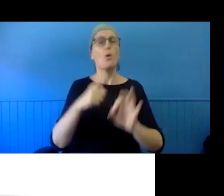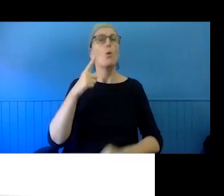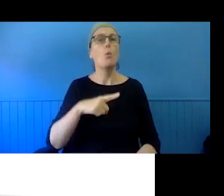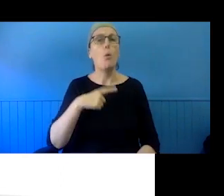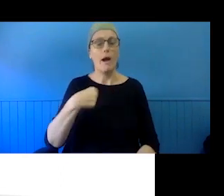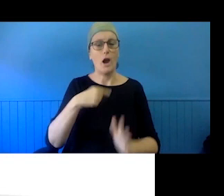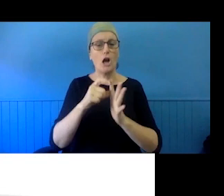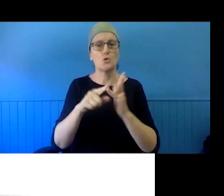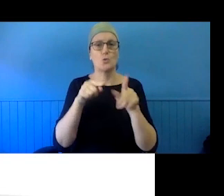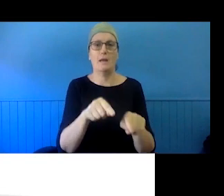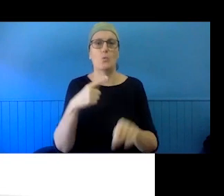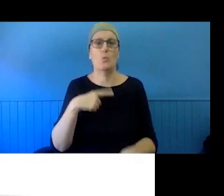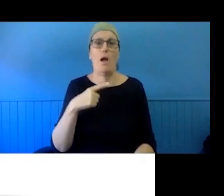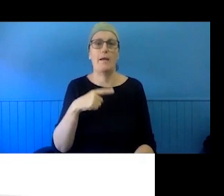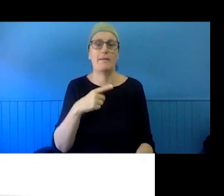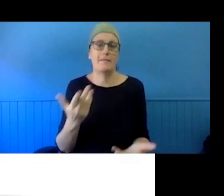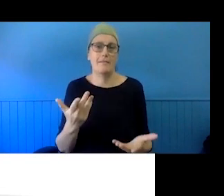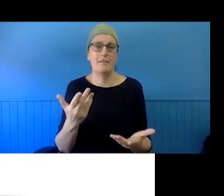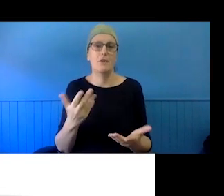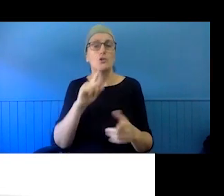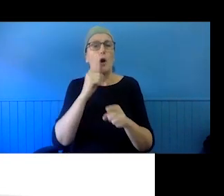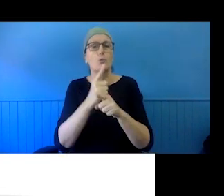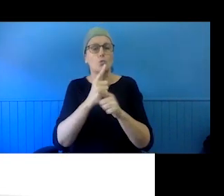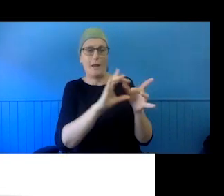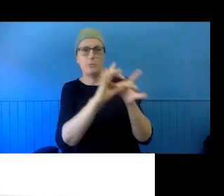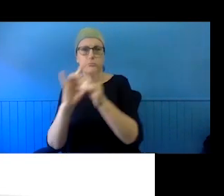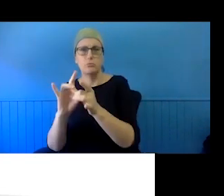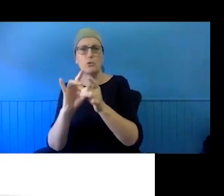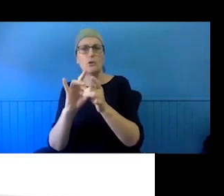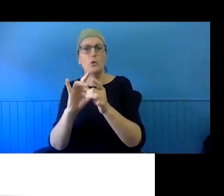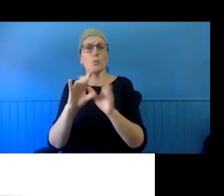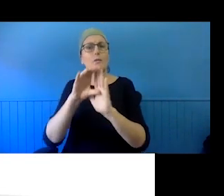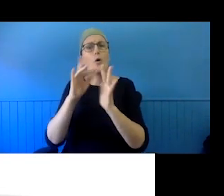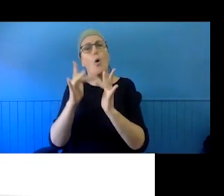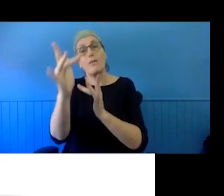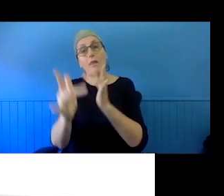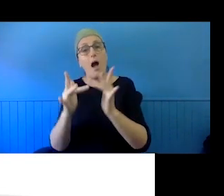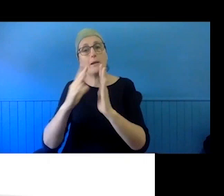Because that's really, really important. You need to understand why you're doing something. Because then, obviously, that will influence